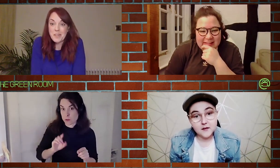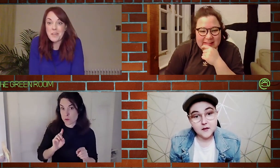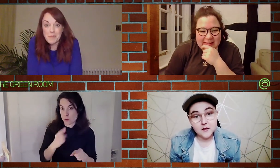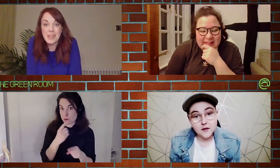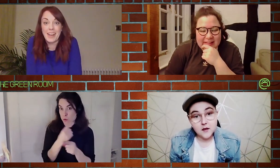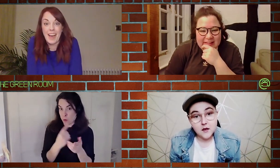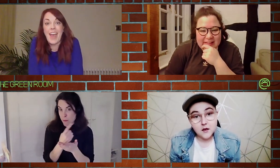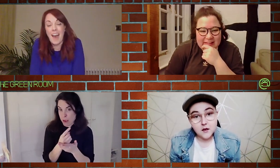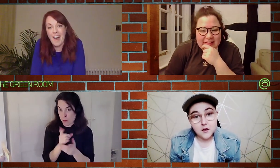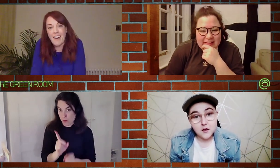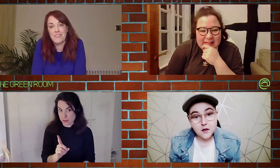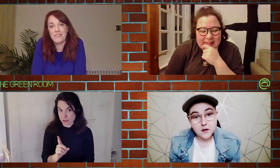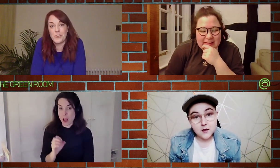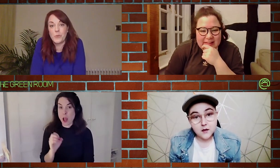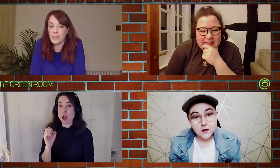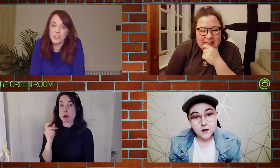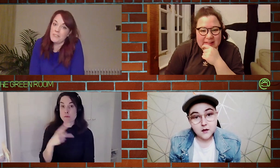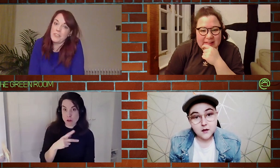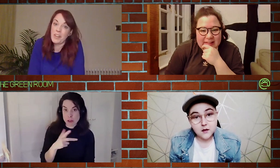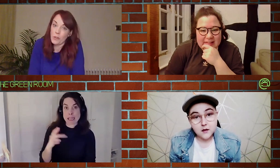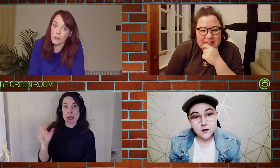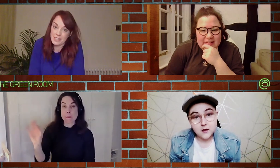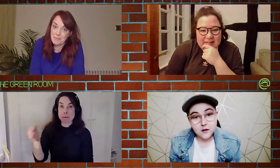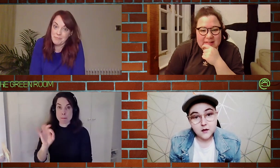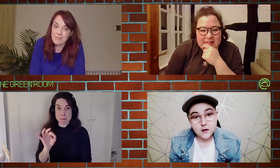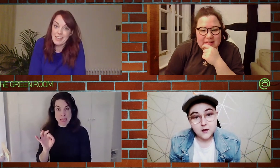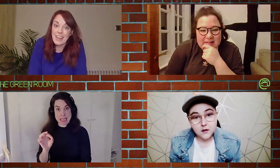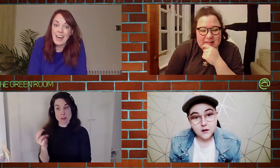and Bea and I, have known each other for a very long time.